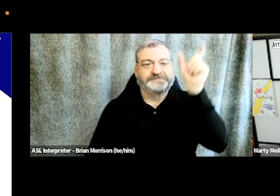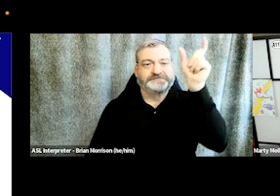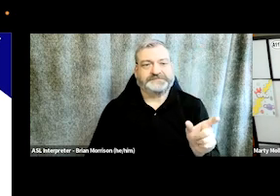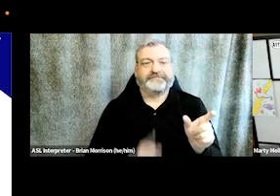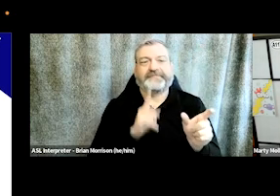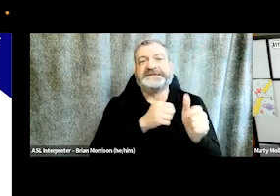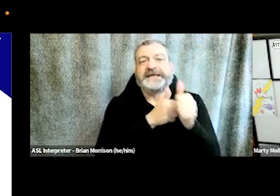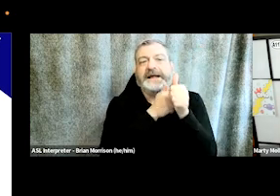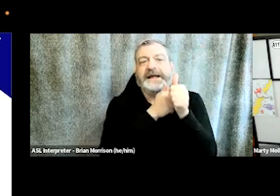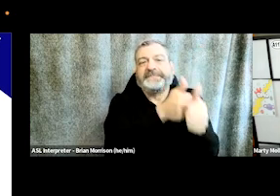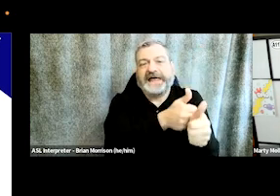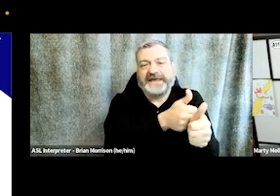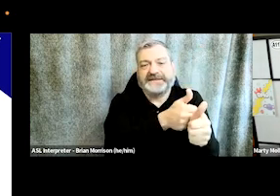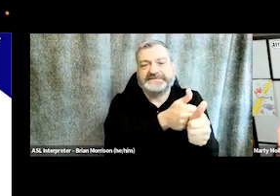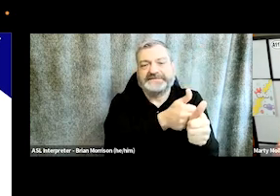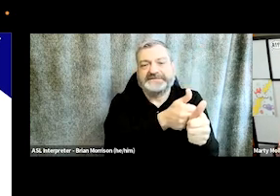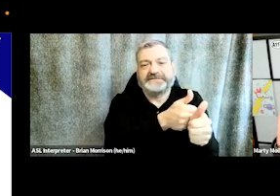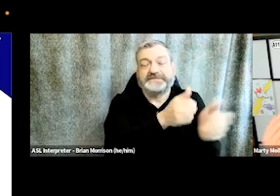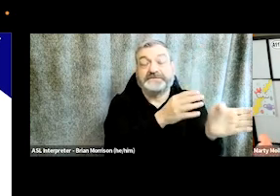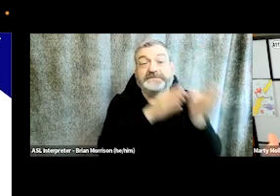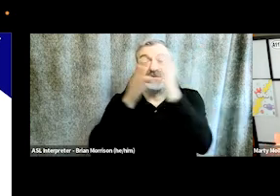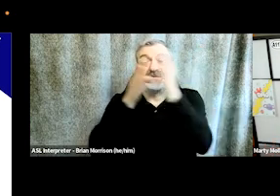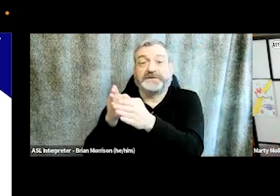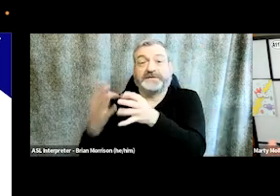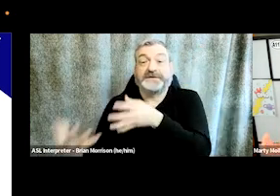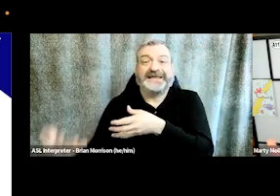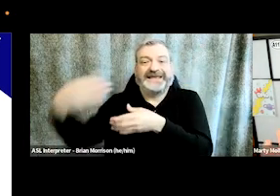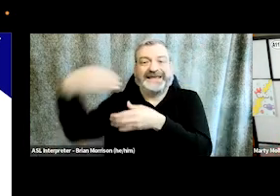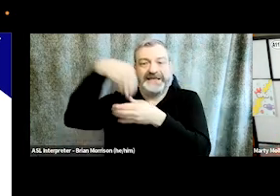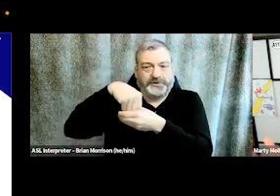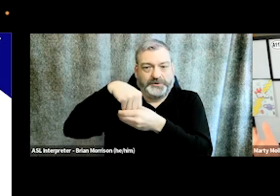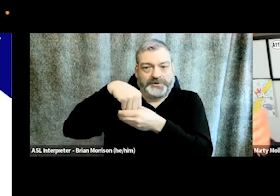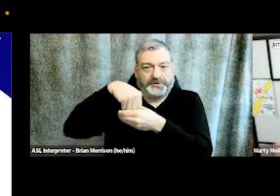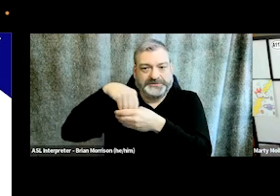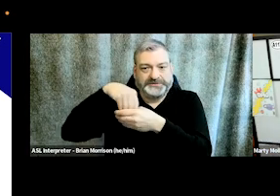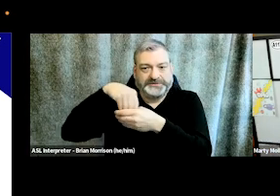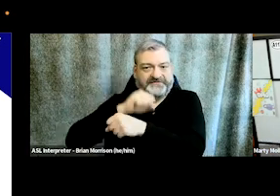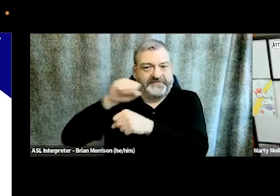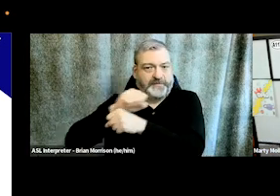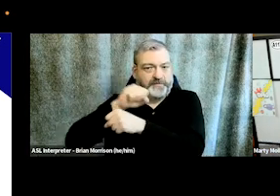and on the right hand side, you have an inclusive practice. These things intertwine.